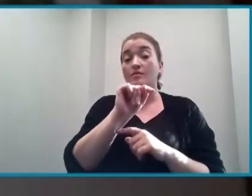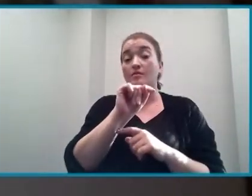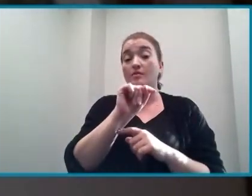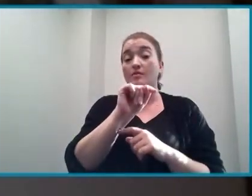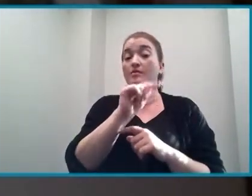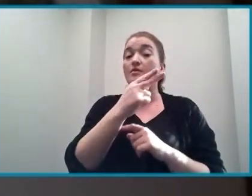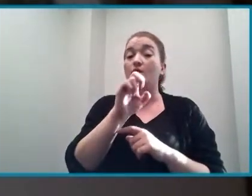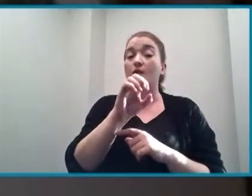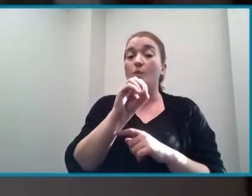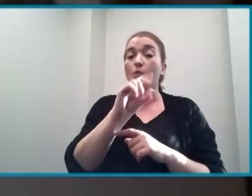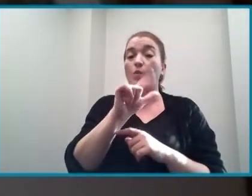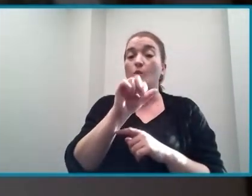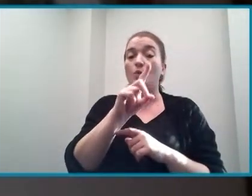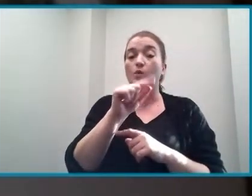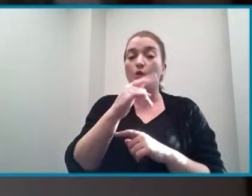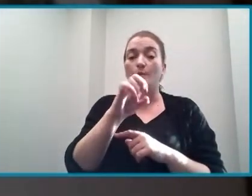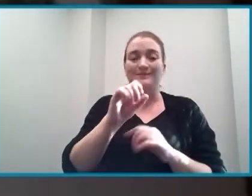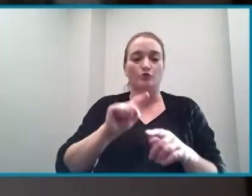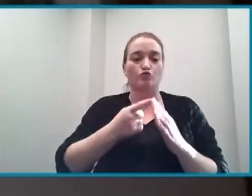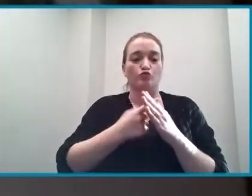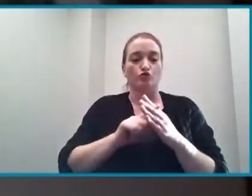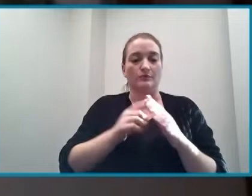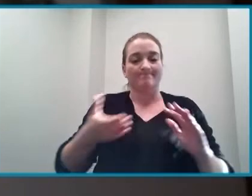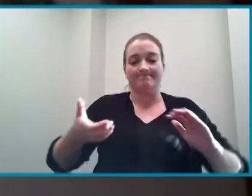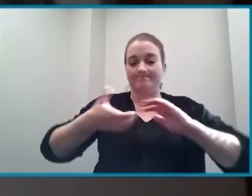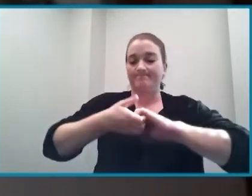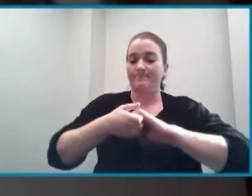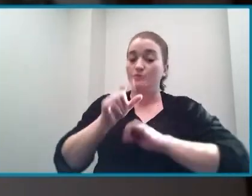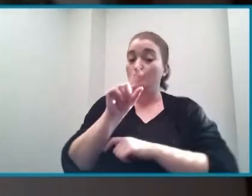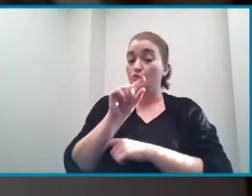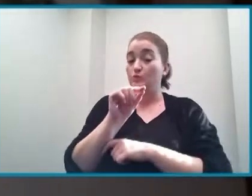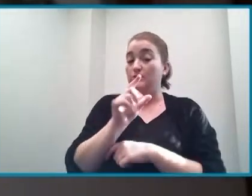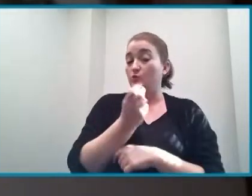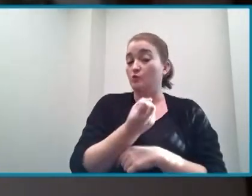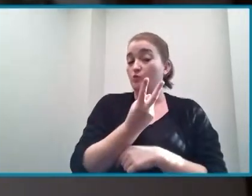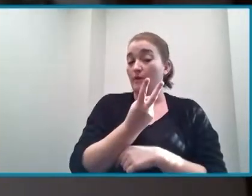and we just have revisited them and